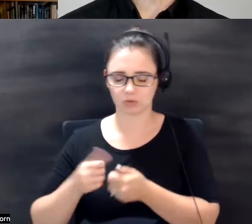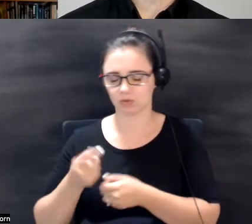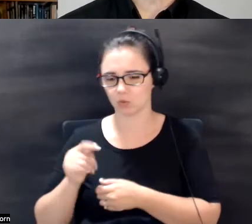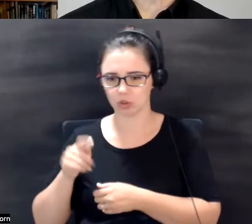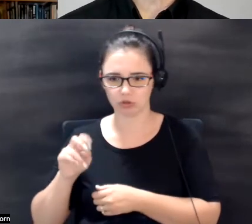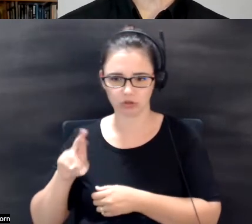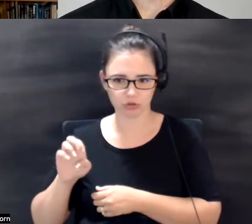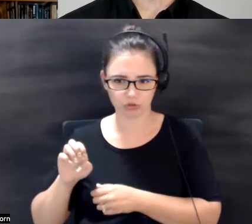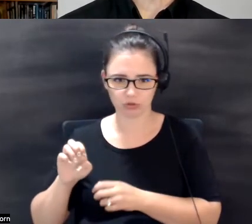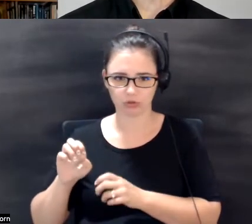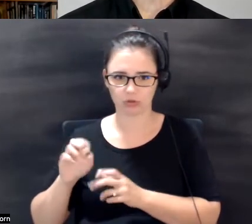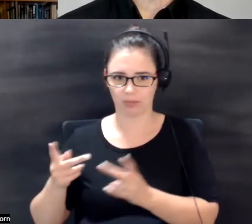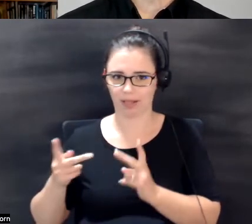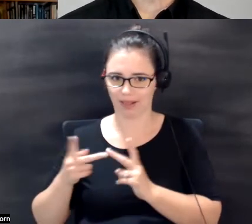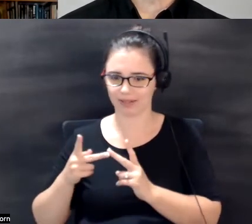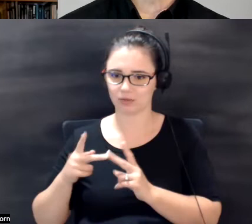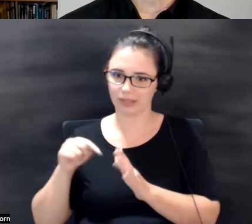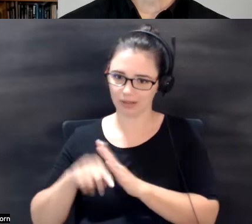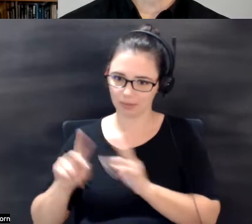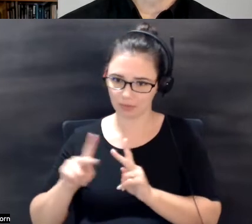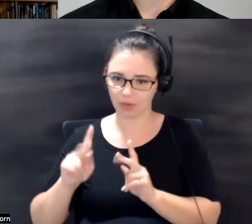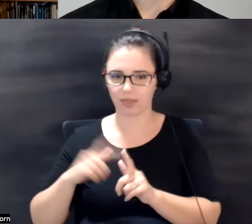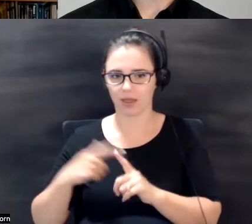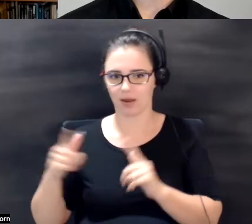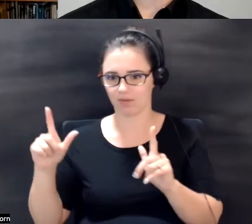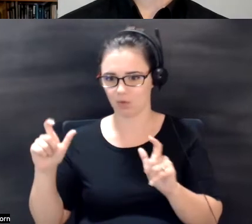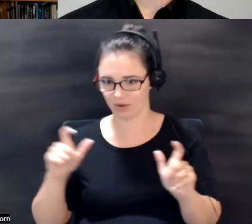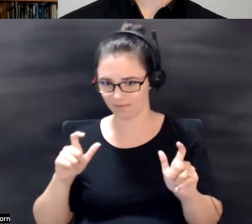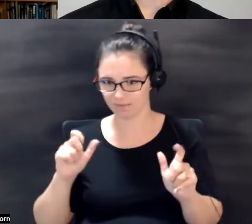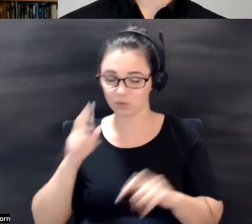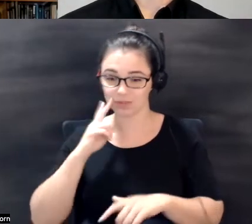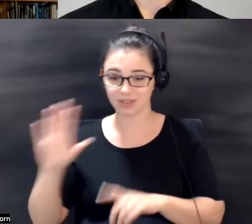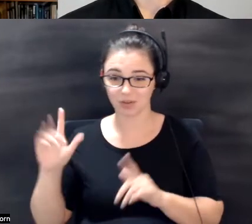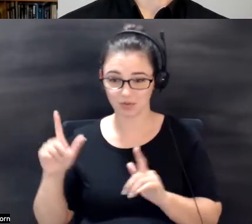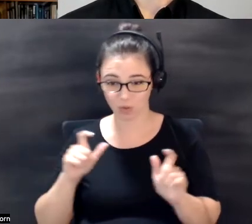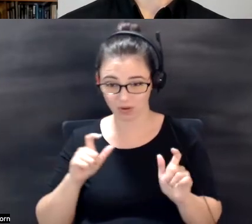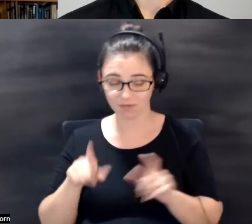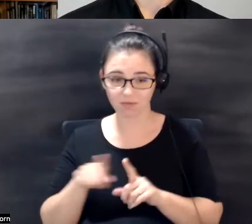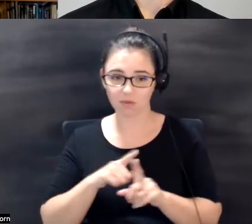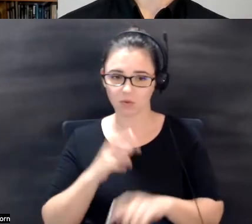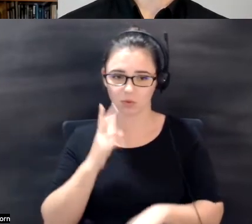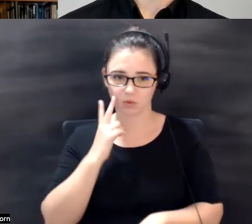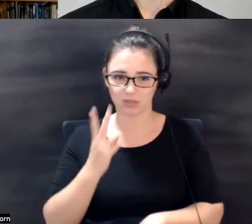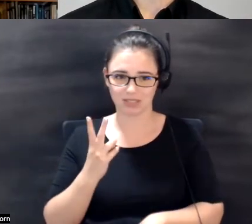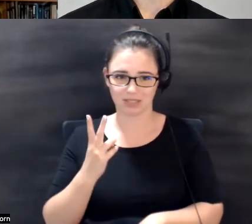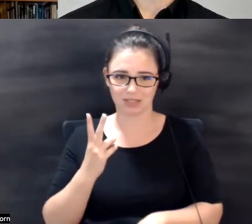and photographed them. So you see there, you see their photographs. And you also see your-- you oddly see your *own* reflection,